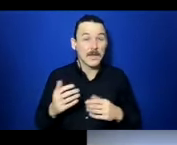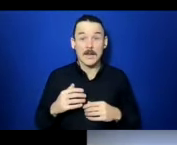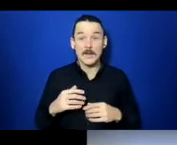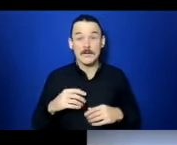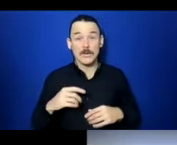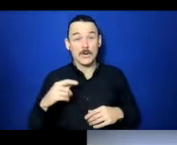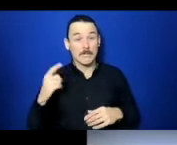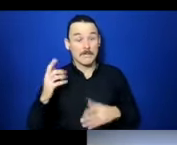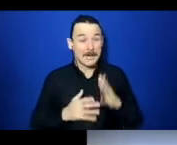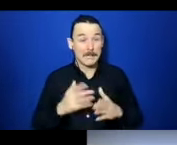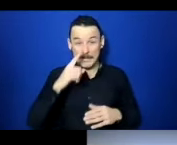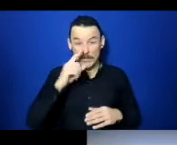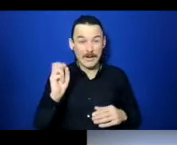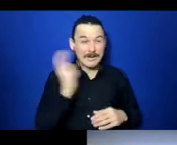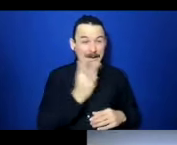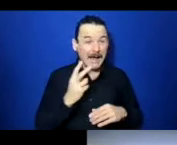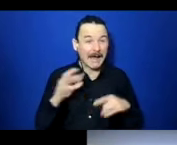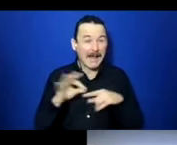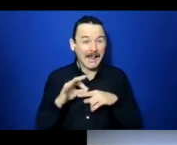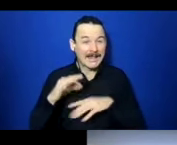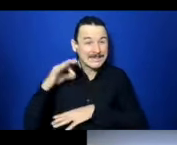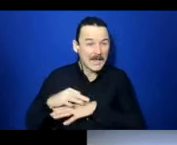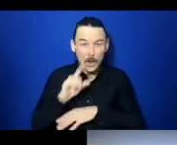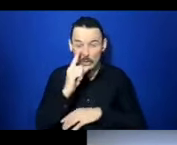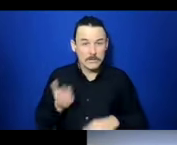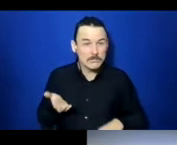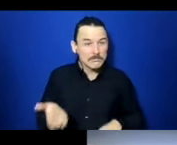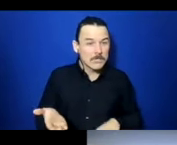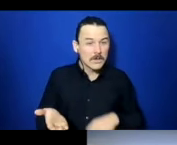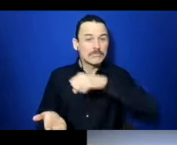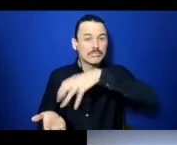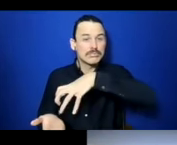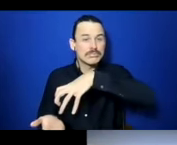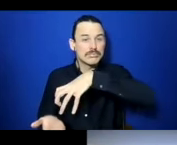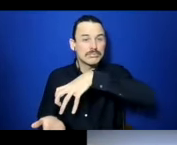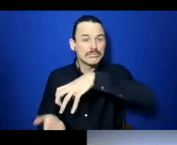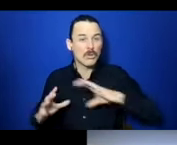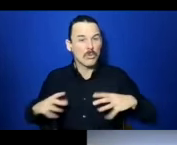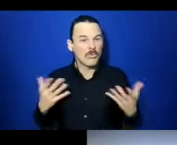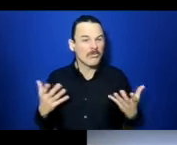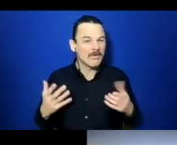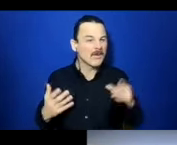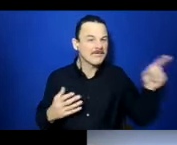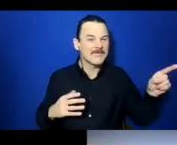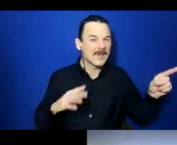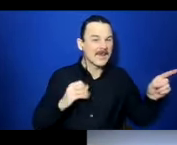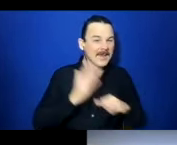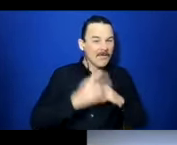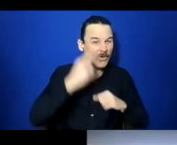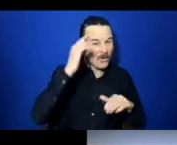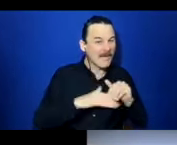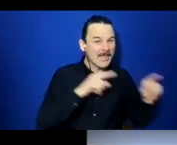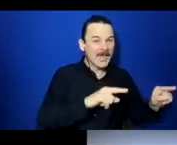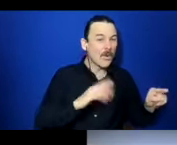really think through all of the users. So at BindiMaps, we're always very, very passionate